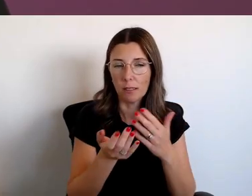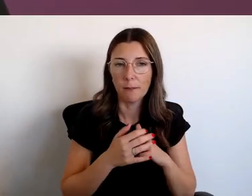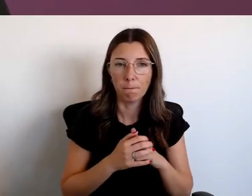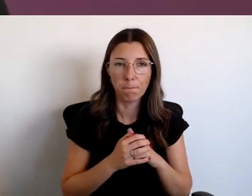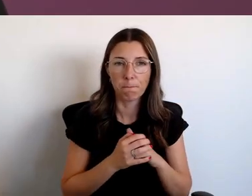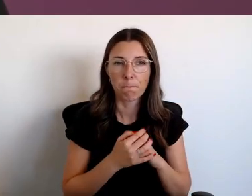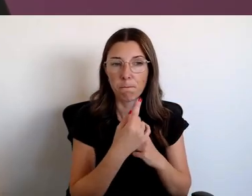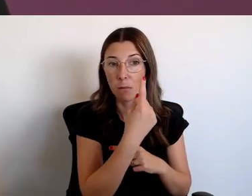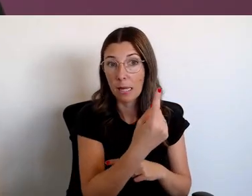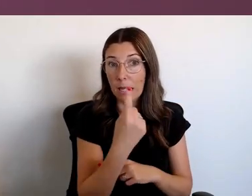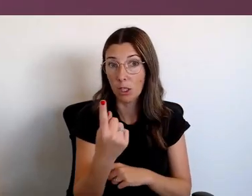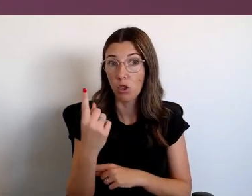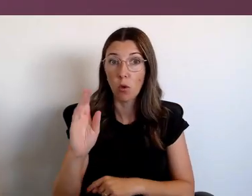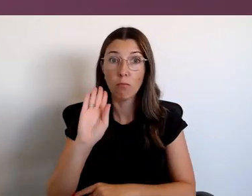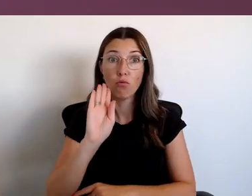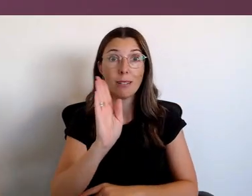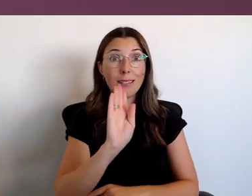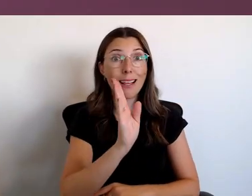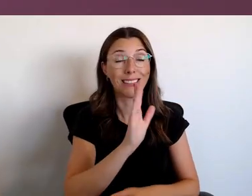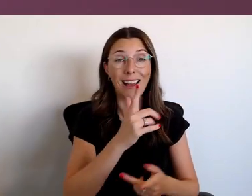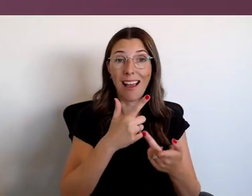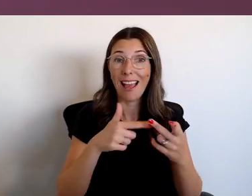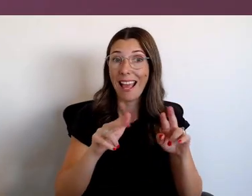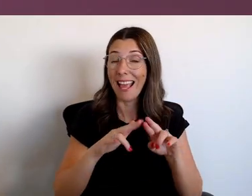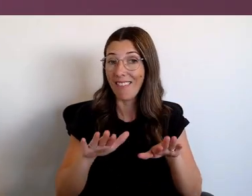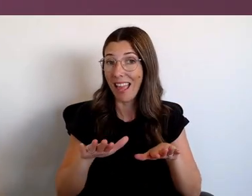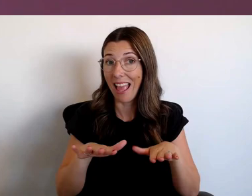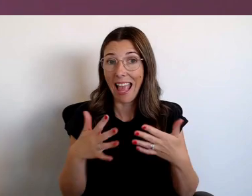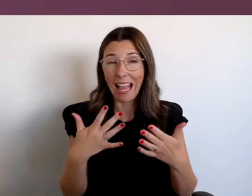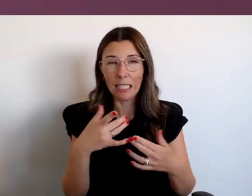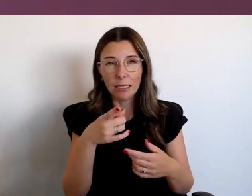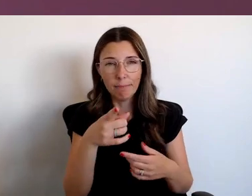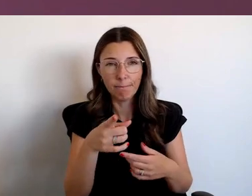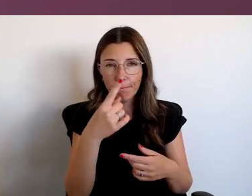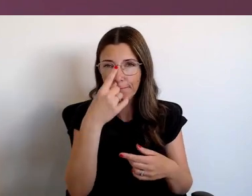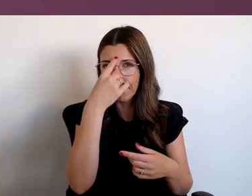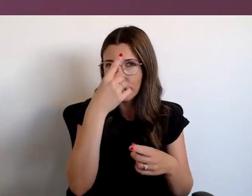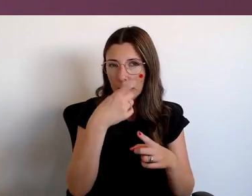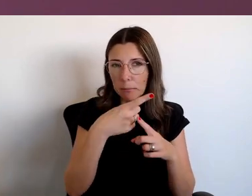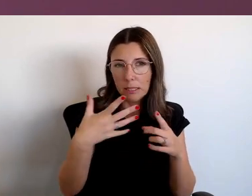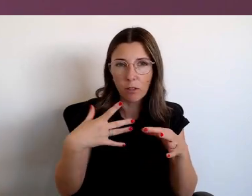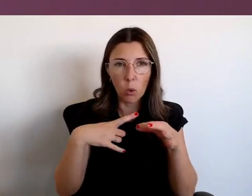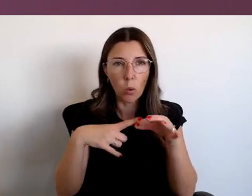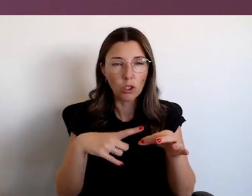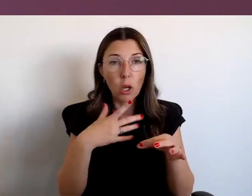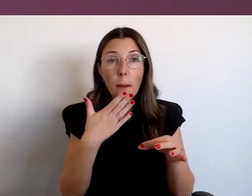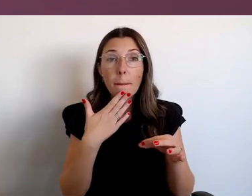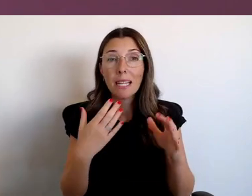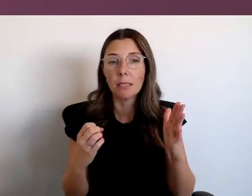As each presenter is speaking, if you have any specific questions you'd like to ask them, please add those to